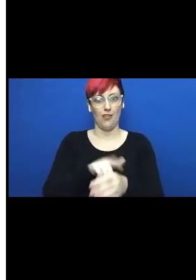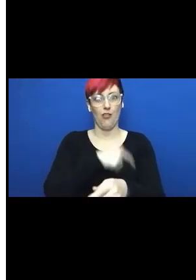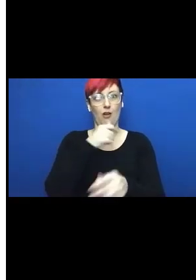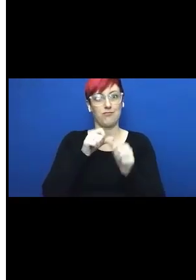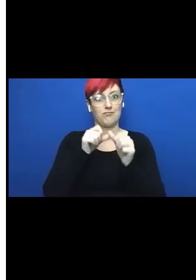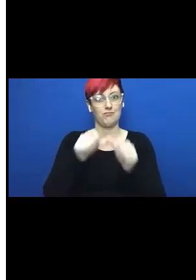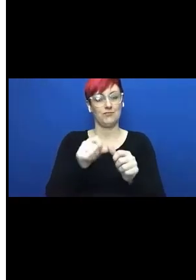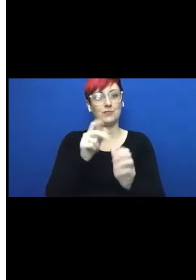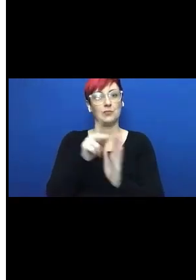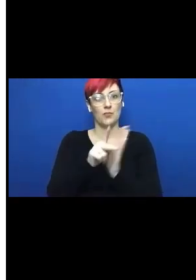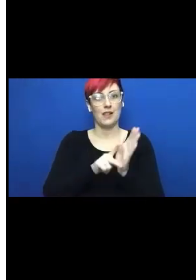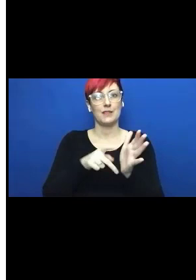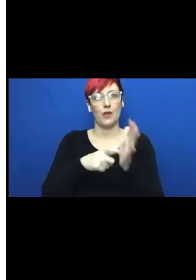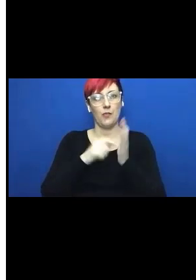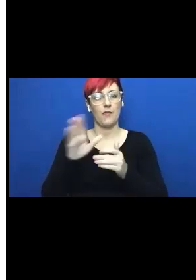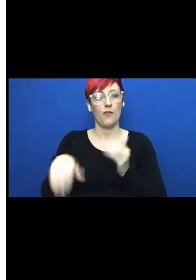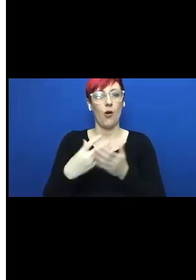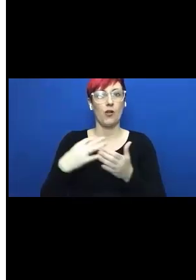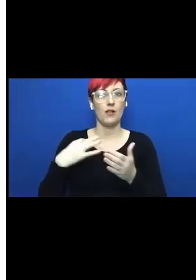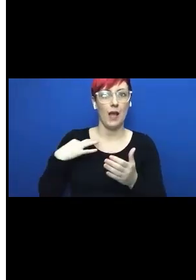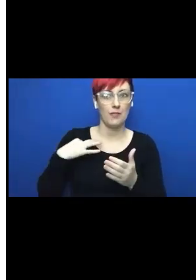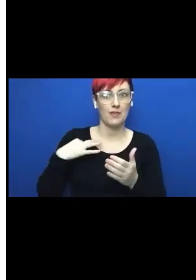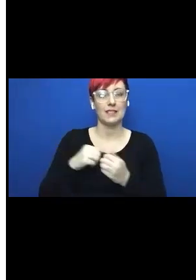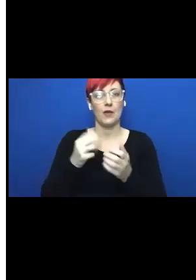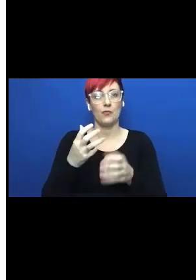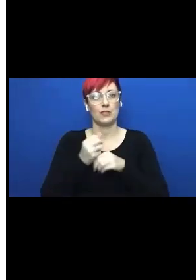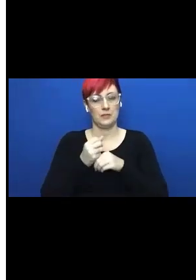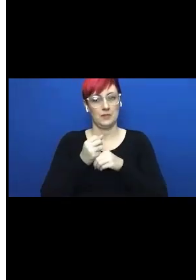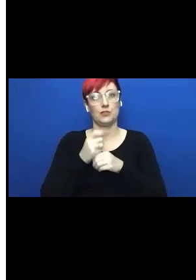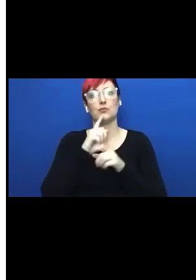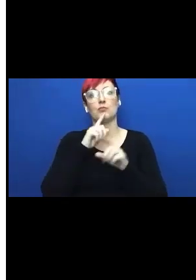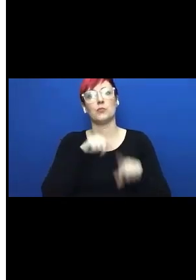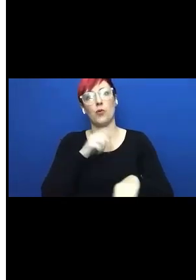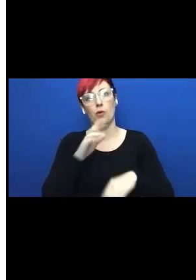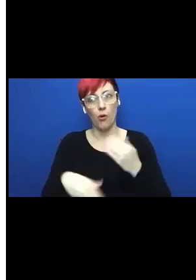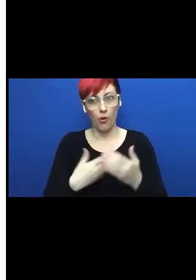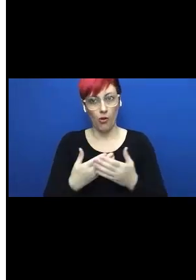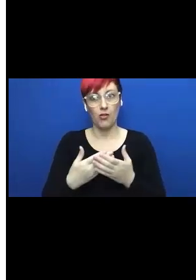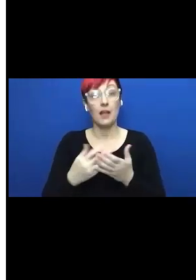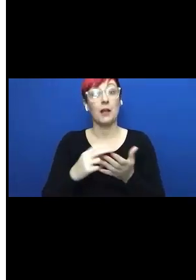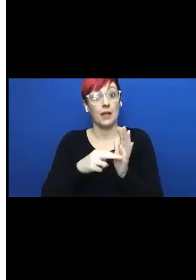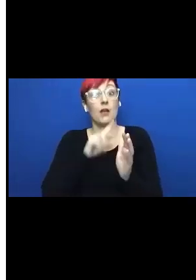for all our applicants and recipients to report all, and we do mean all, research activities,